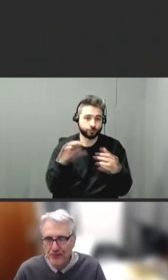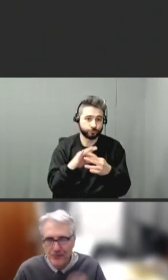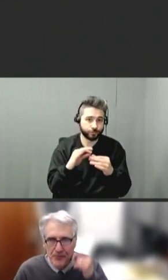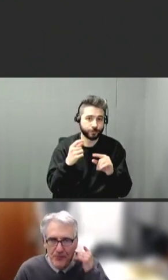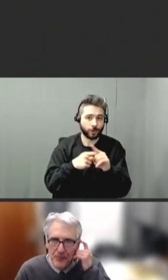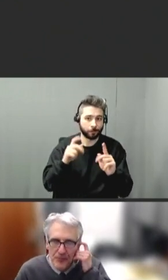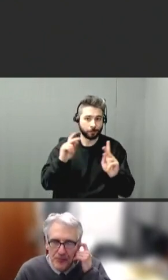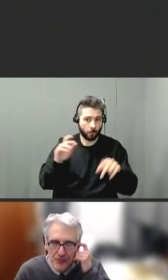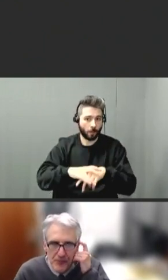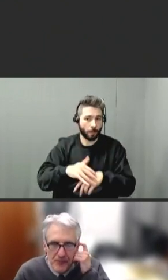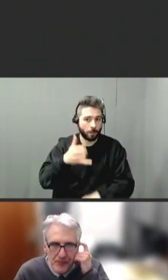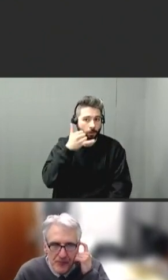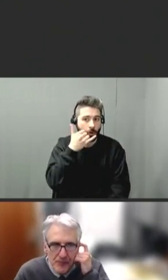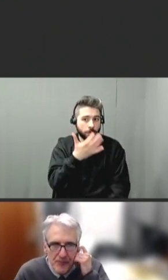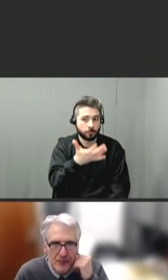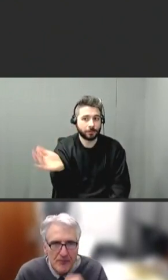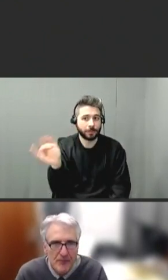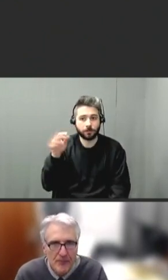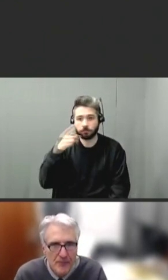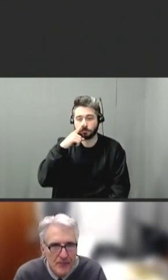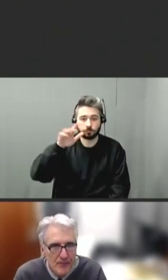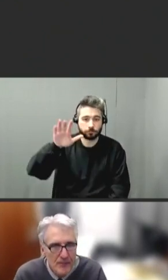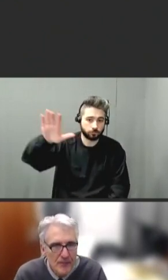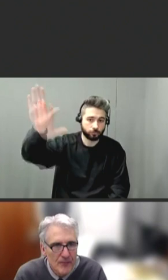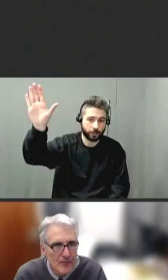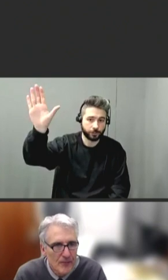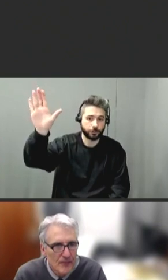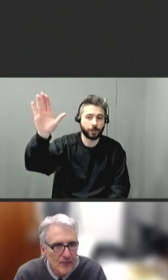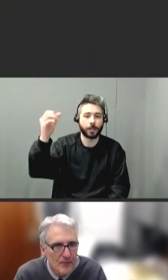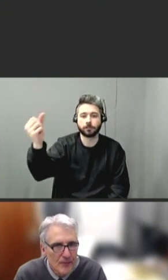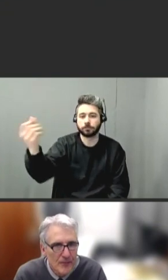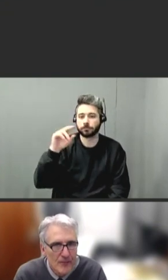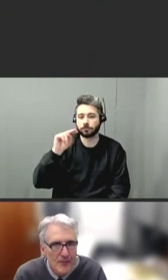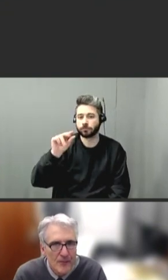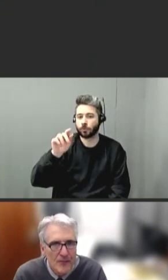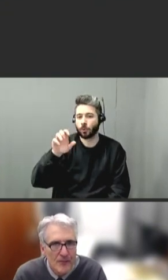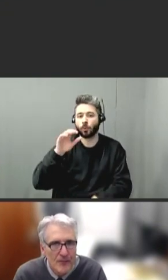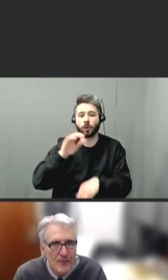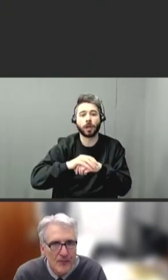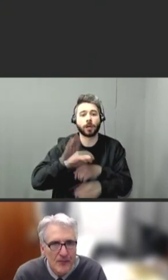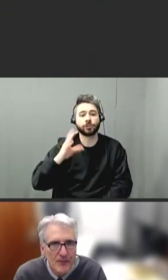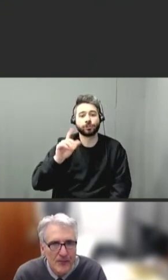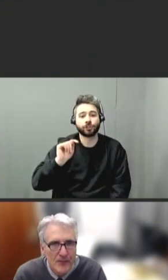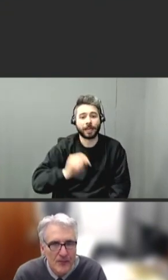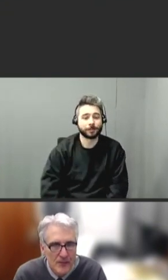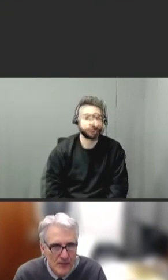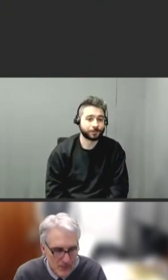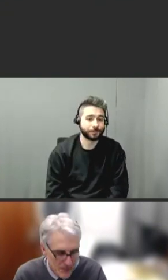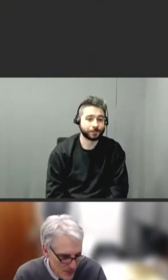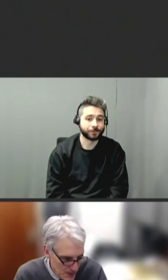the call? If you would pleas either raise your hand or send me a note on chat. David Fleming.